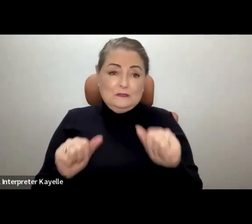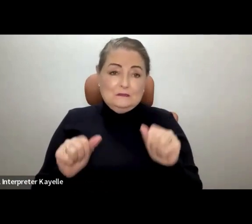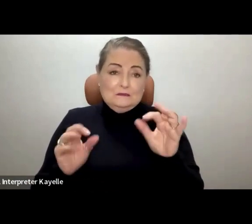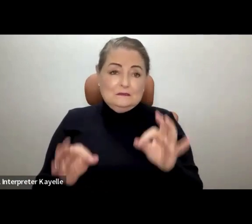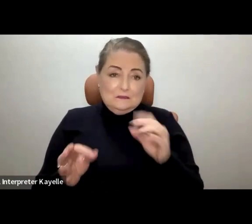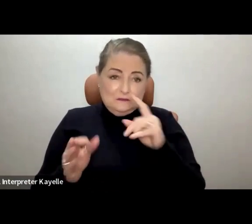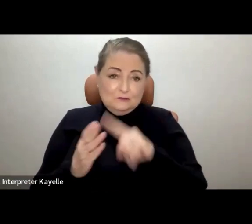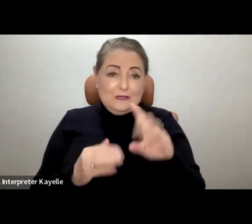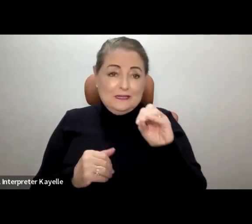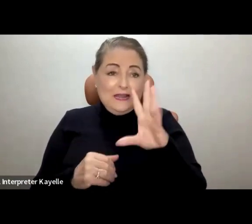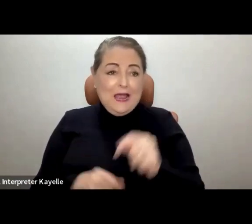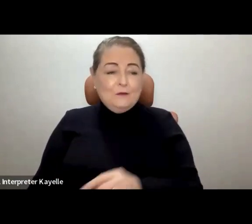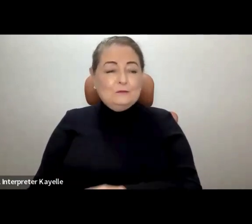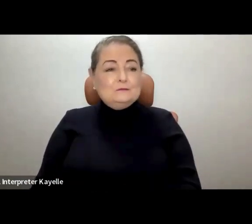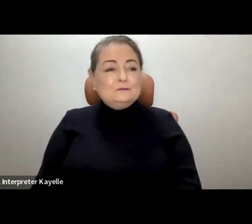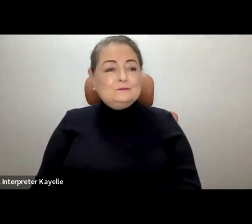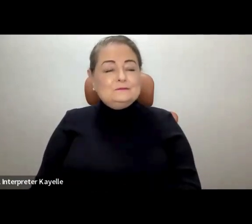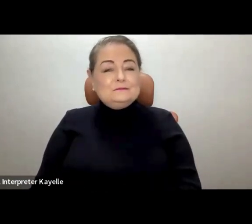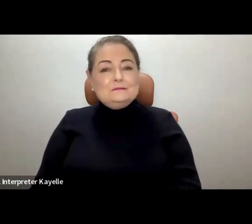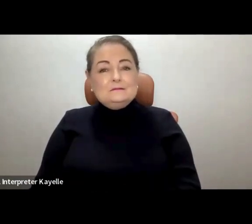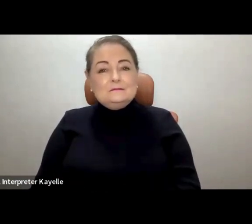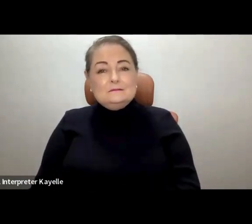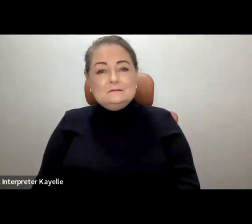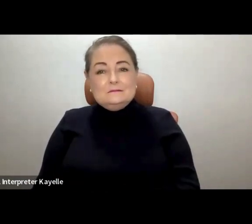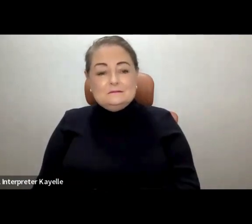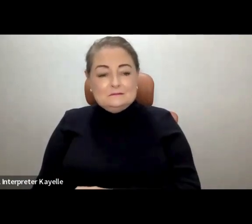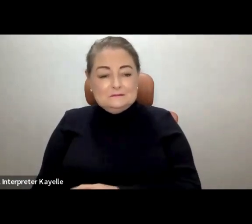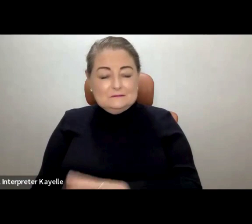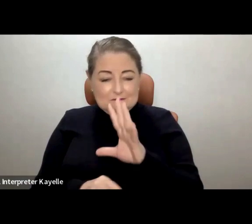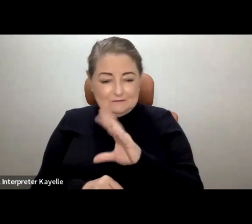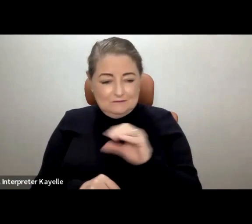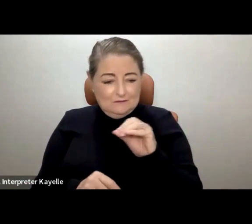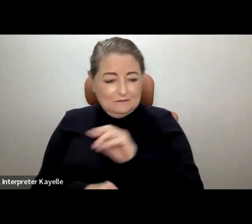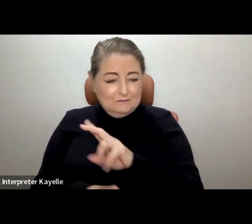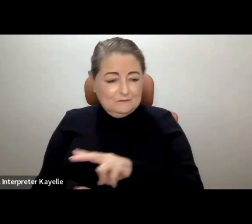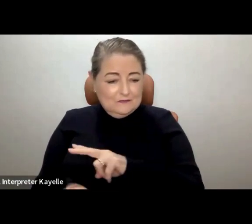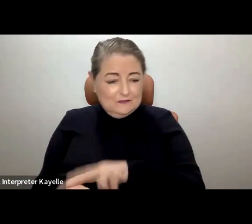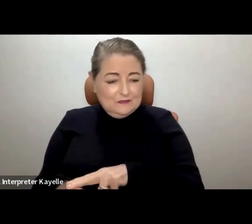those out there. And, and, of course, for a list of all of our